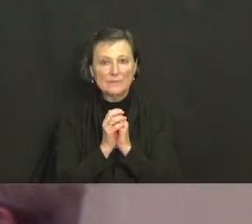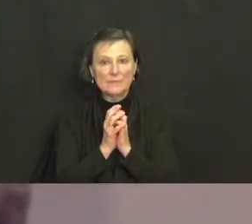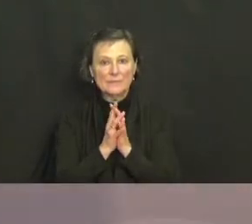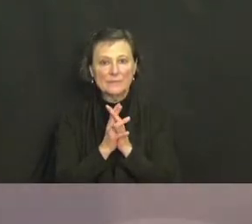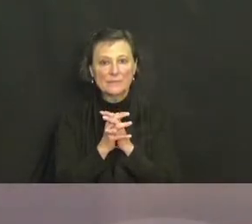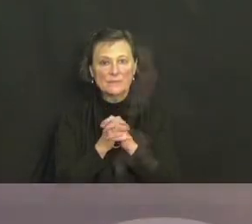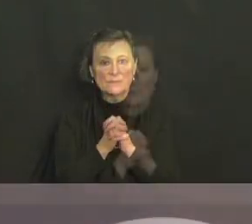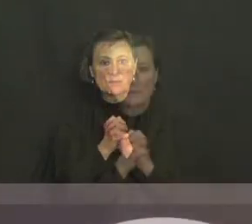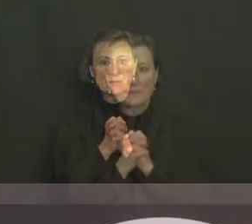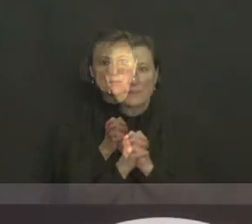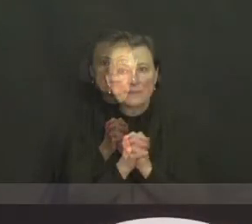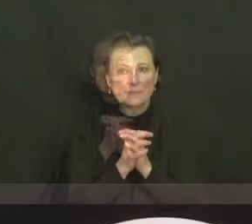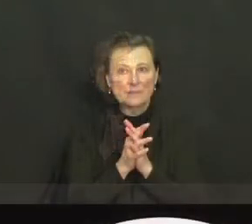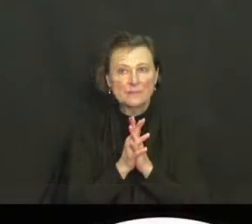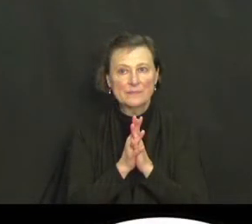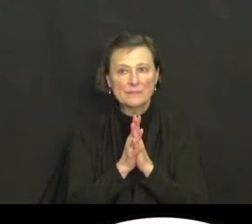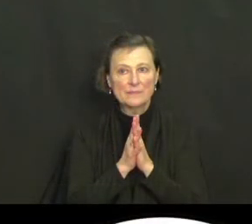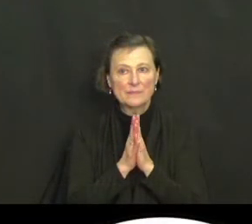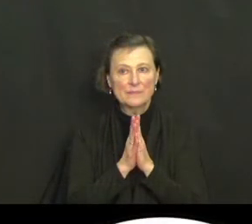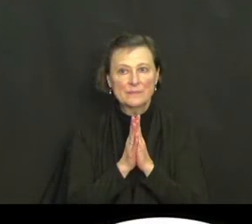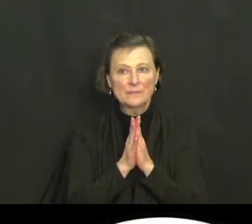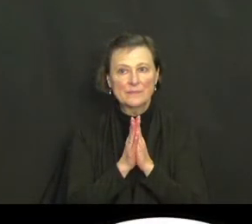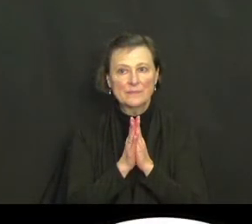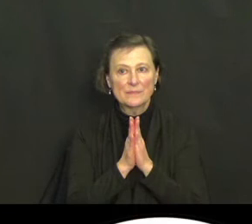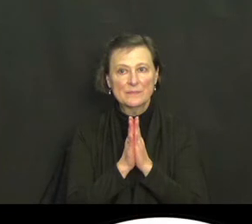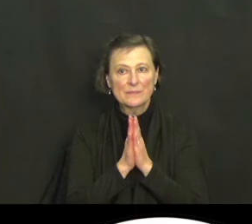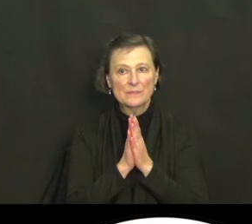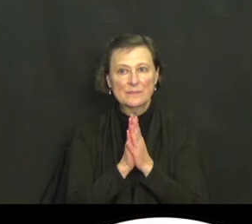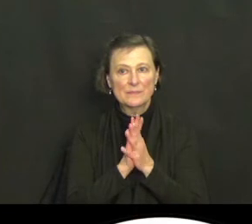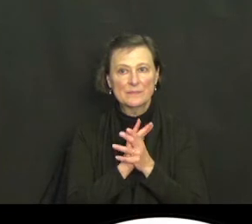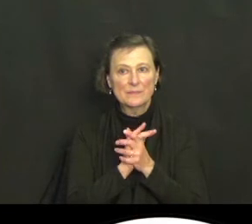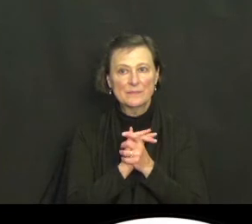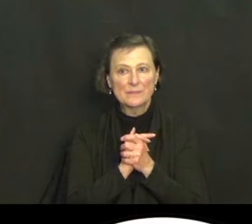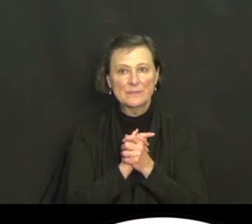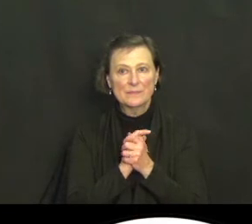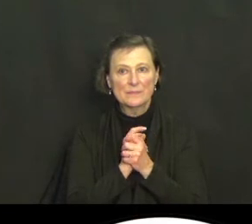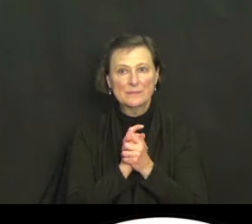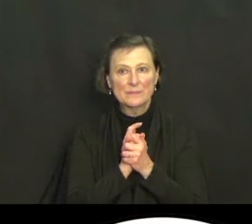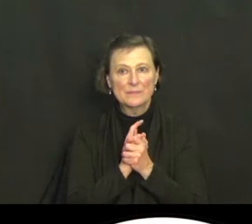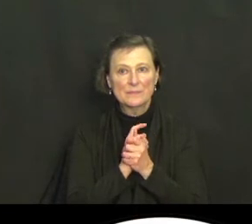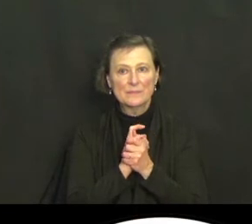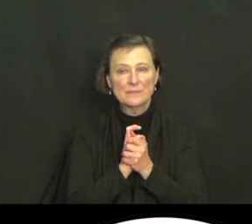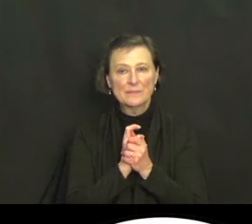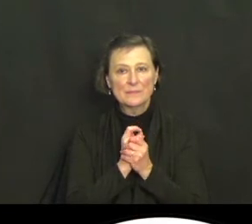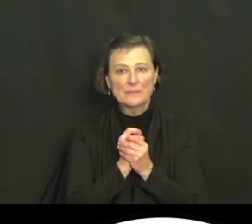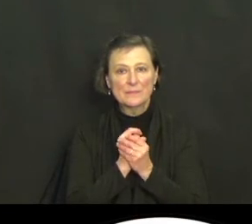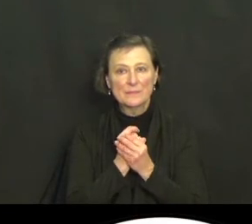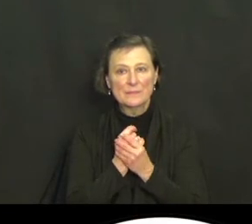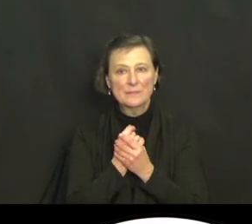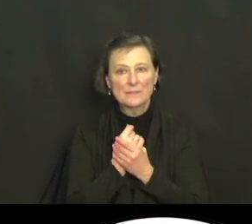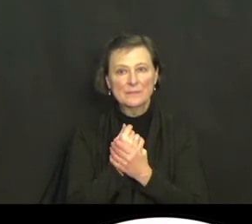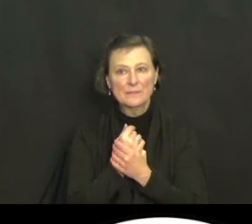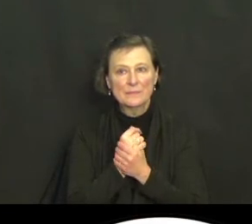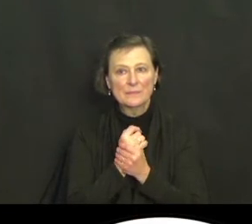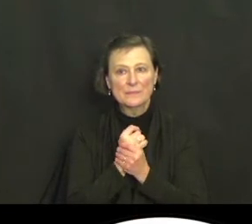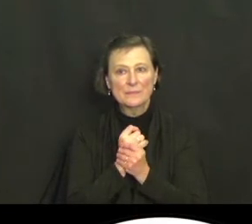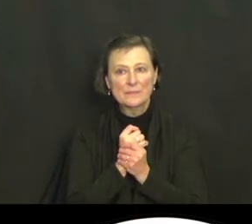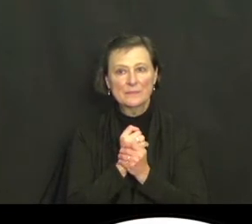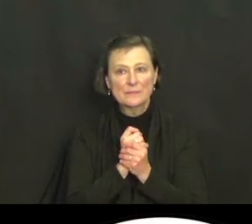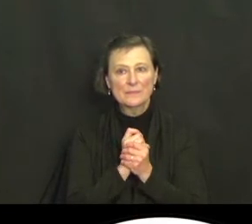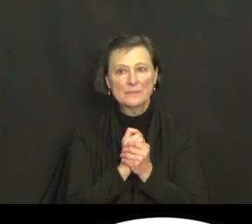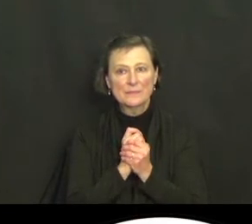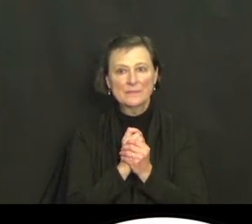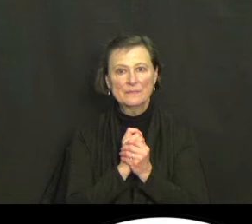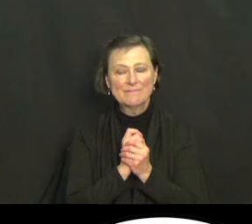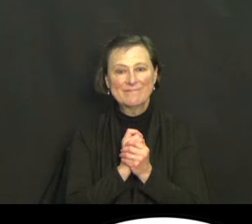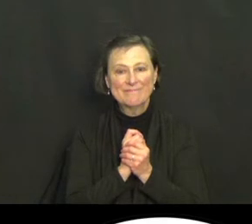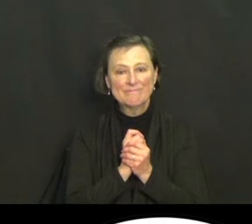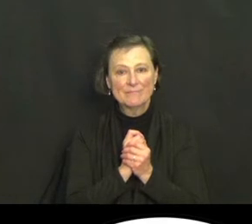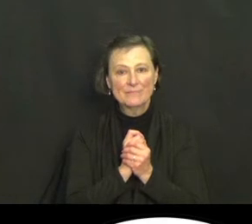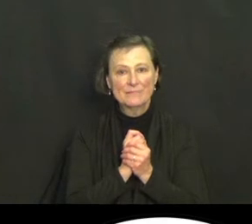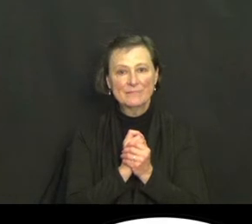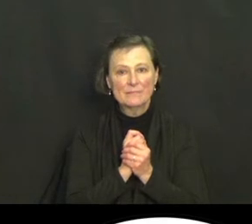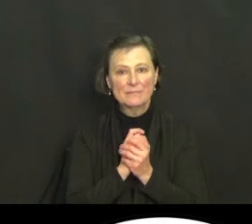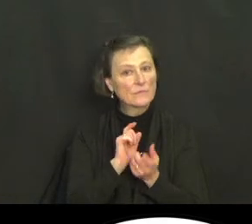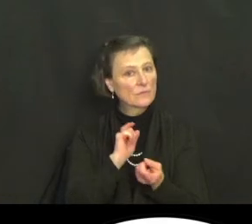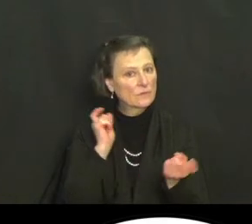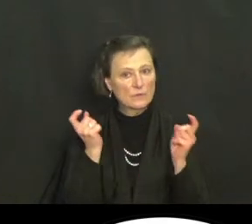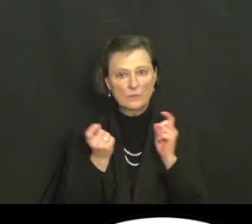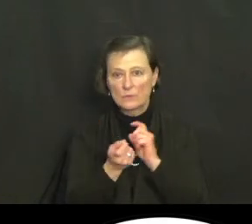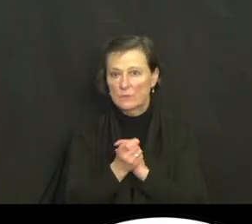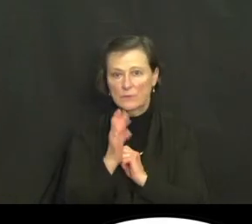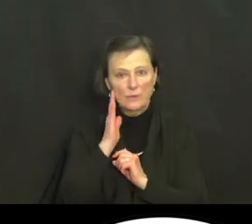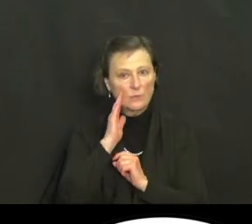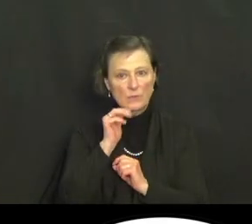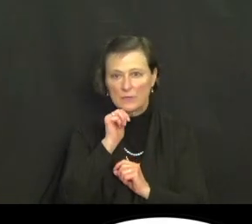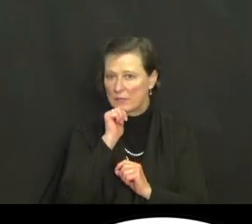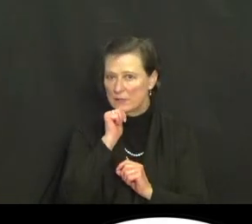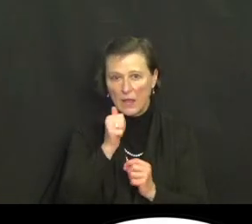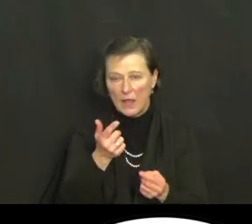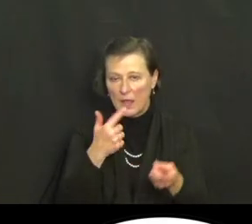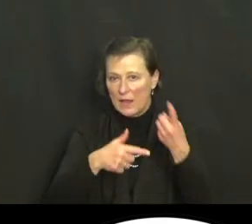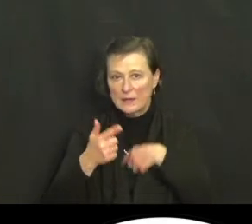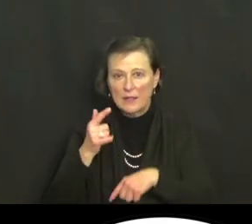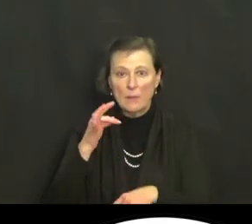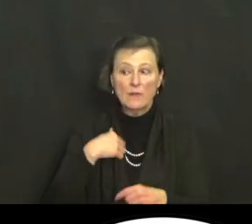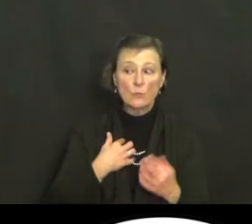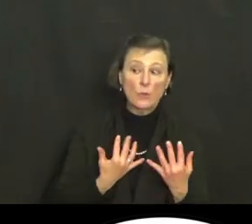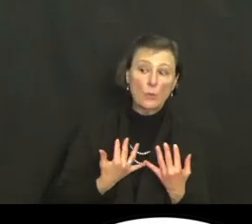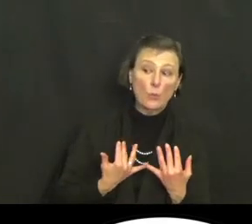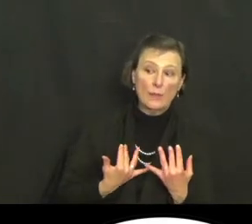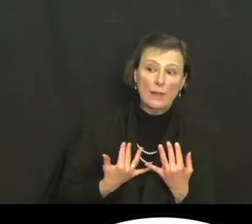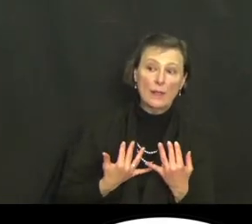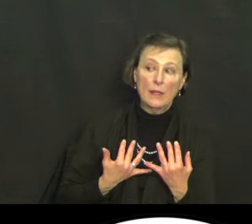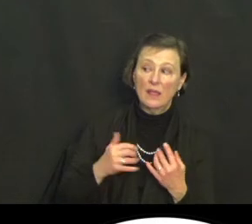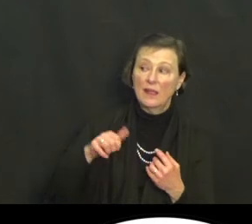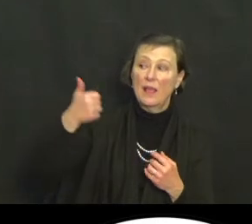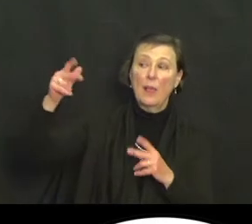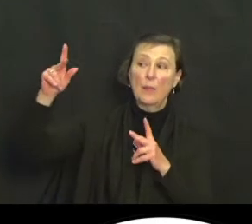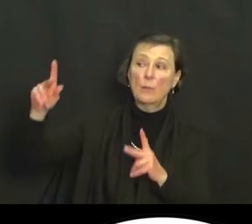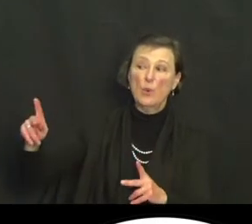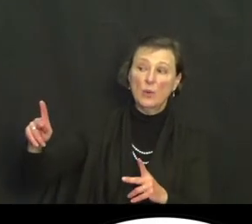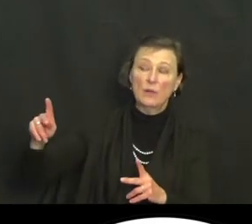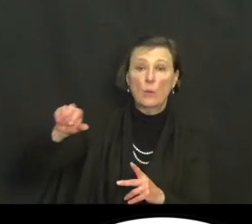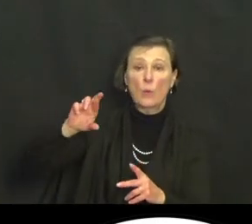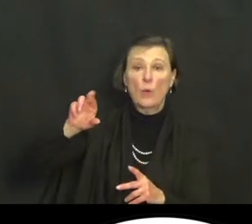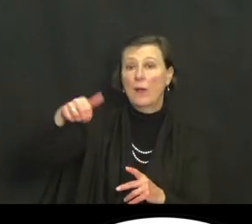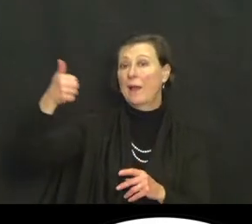“Change will not come if we wait for some other person or some other time.